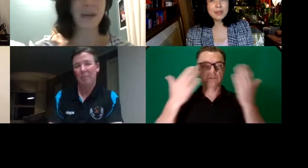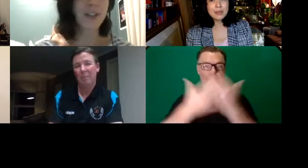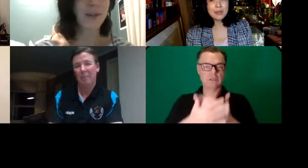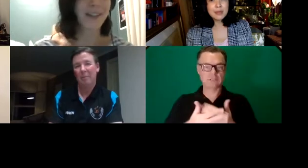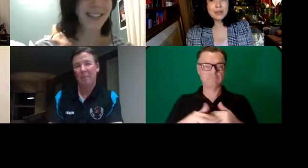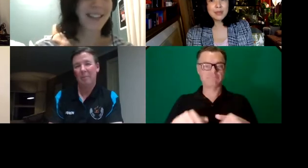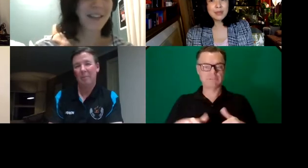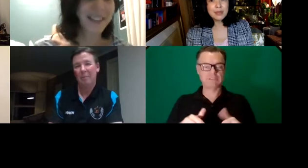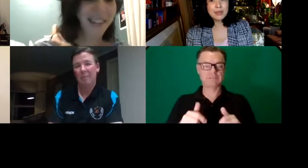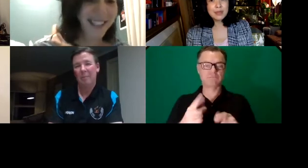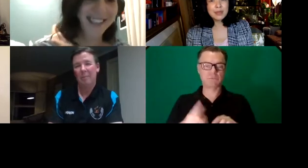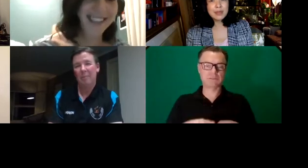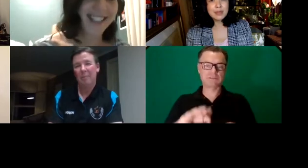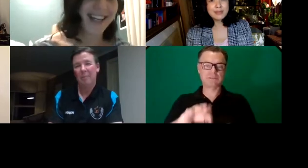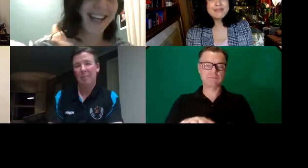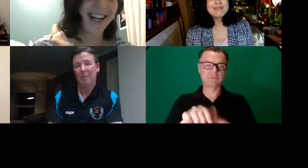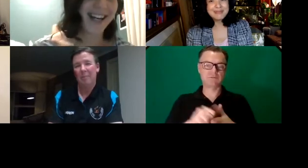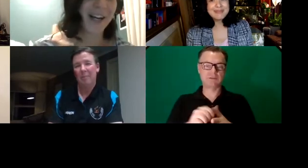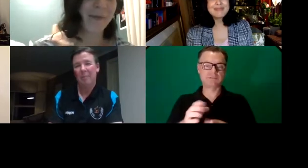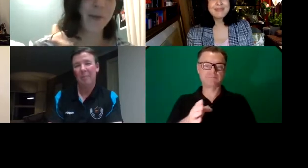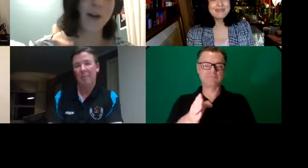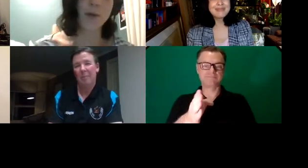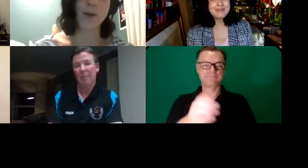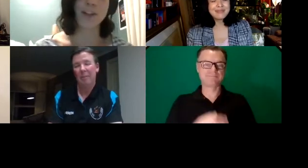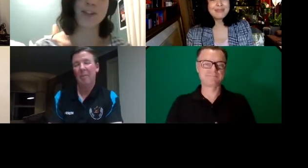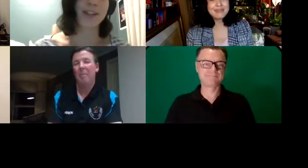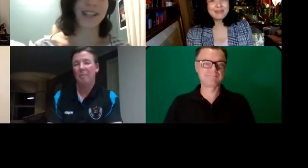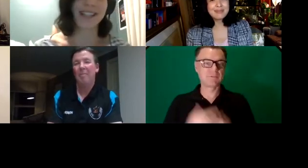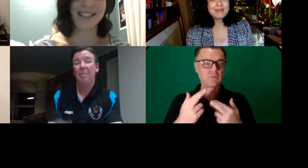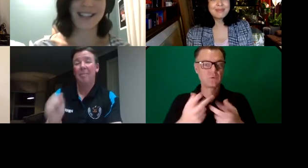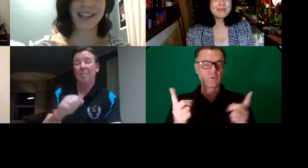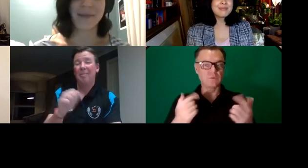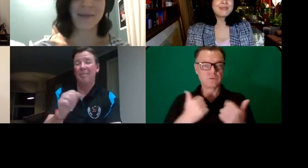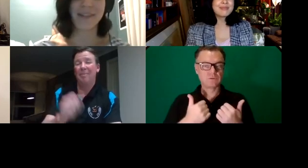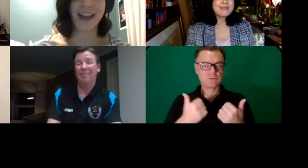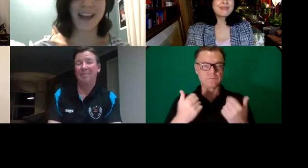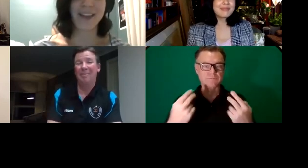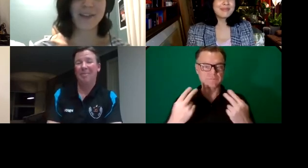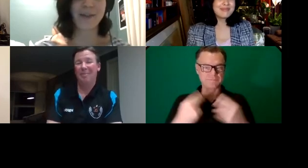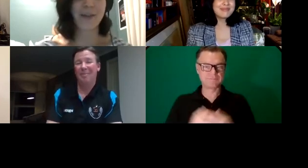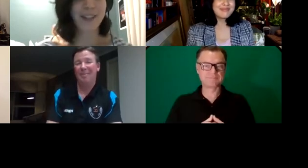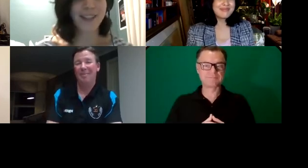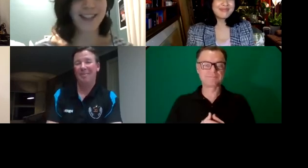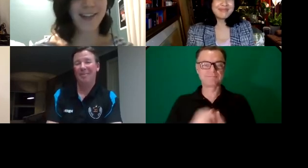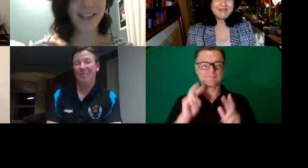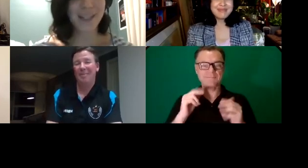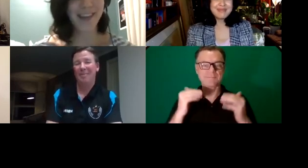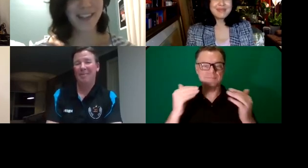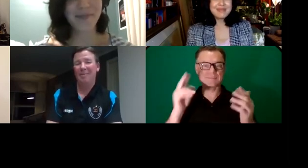in the right direction. We hope you all enjoyed it and look forward to seeing you next month.